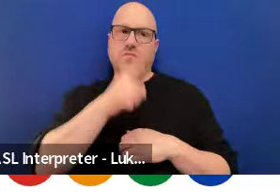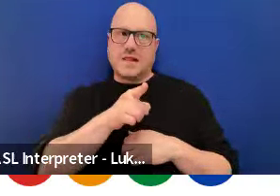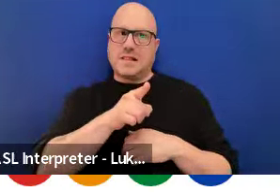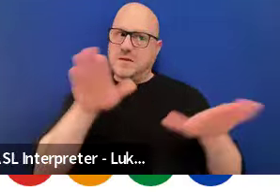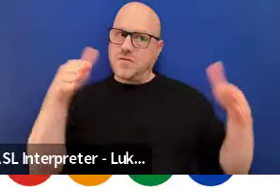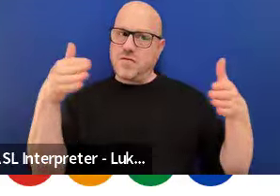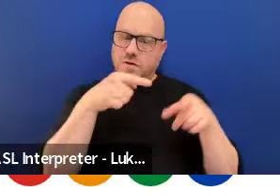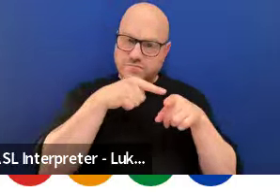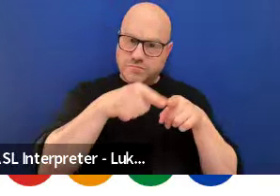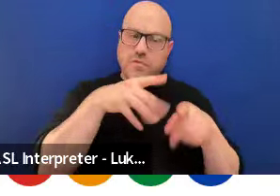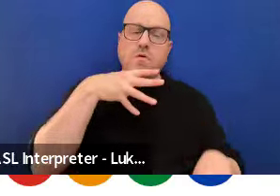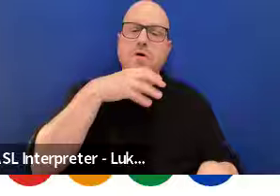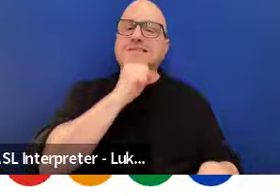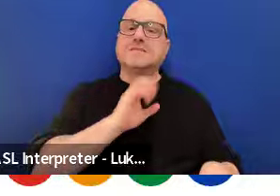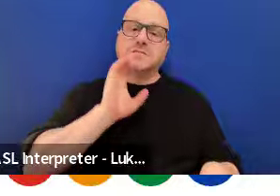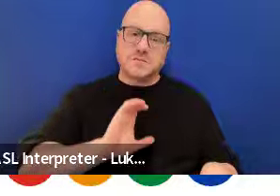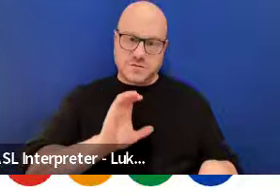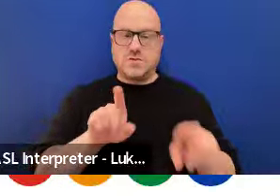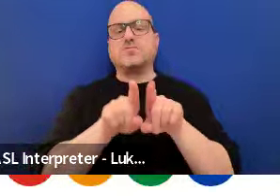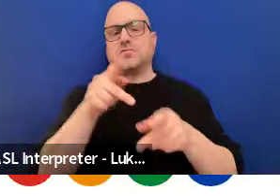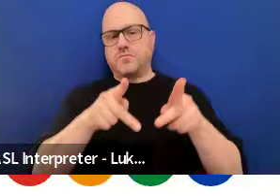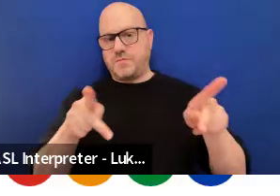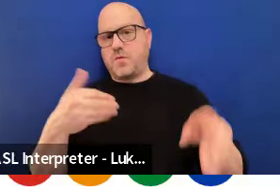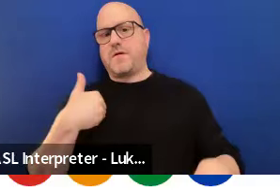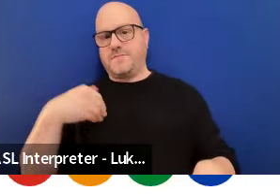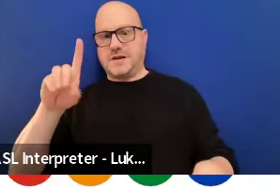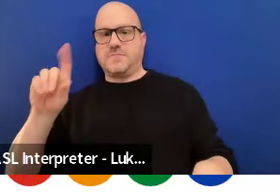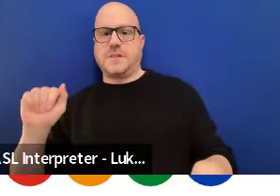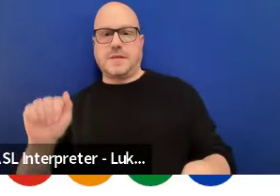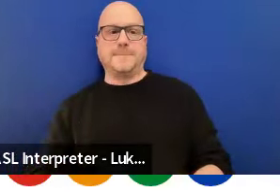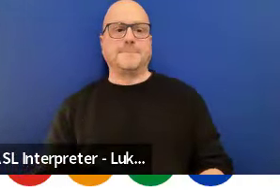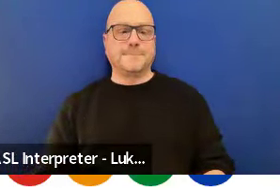TRANSIT USERS, WITH A LENS... WITH A KEEN EYE ON OLDER ADULTS